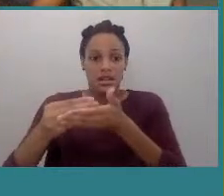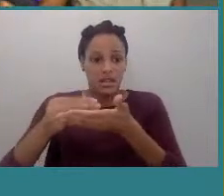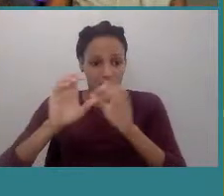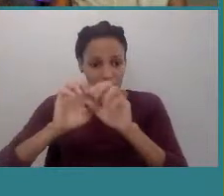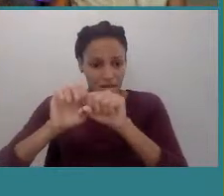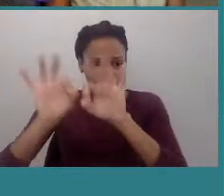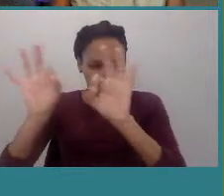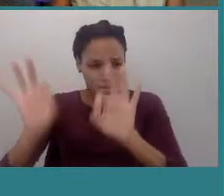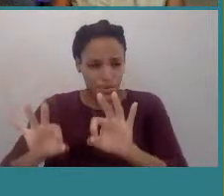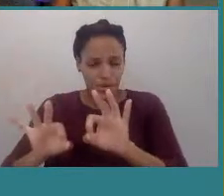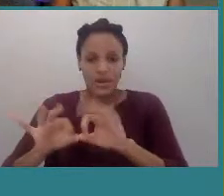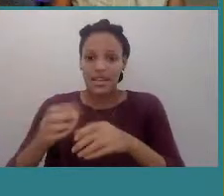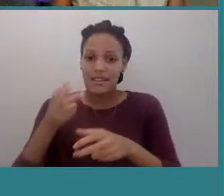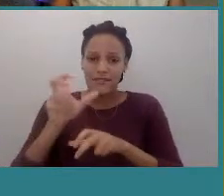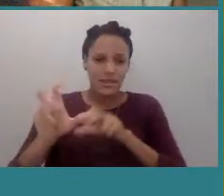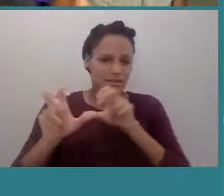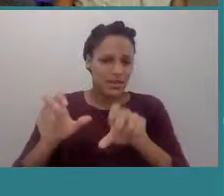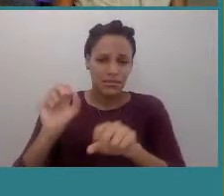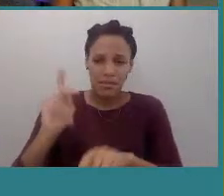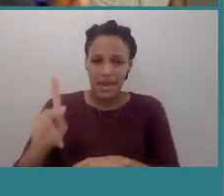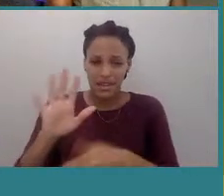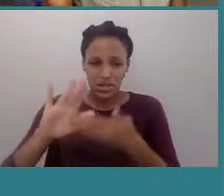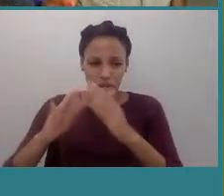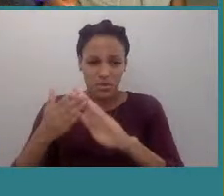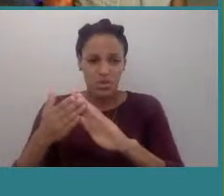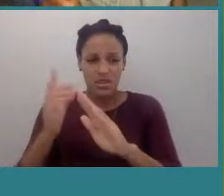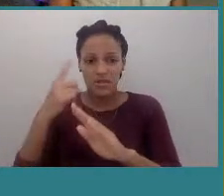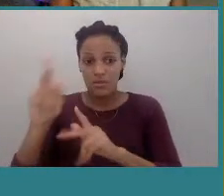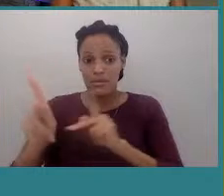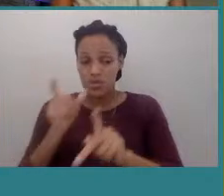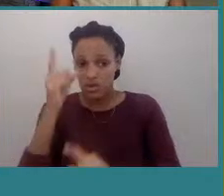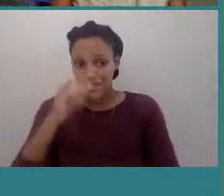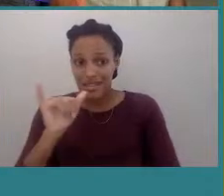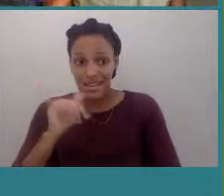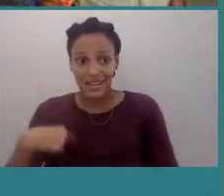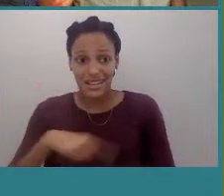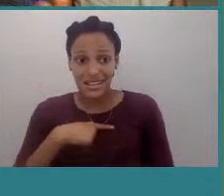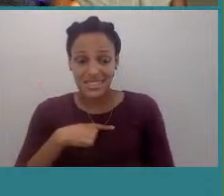into people that look like us, there is no reason why we as a community cannot reach